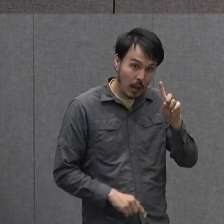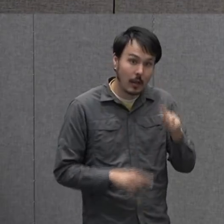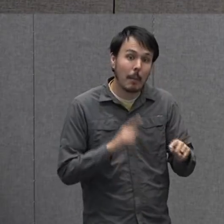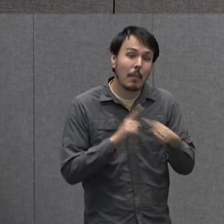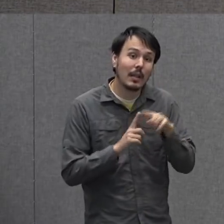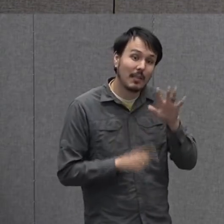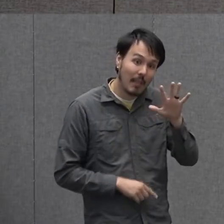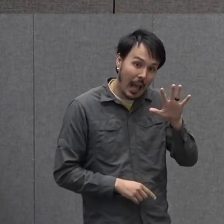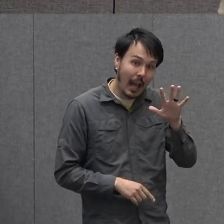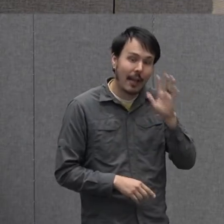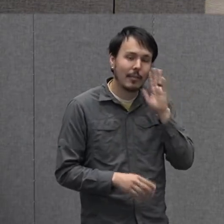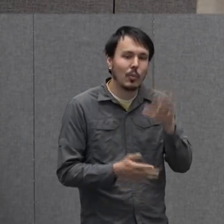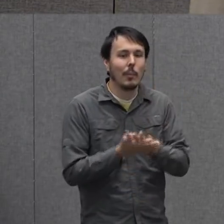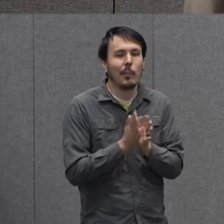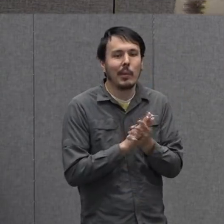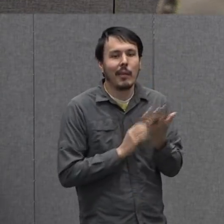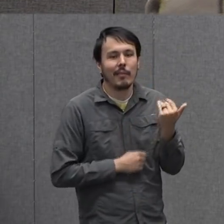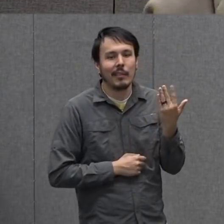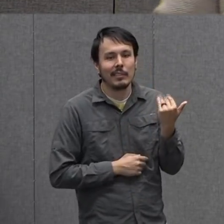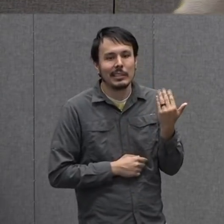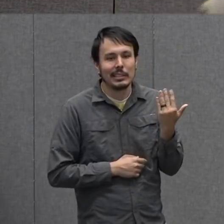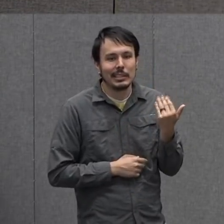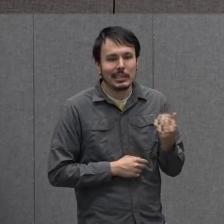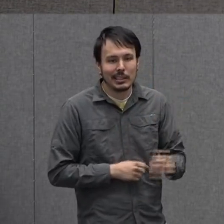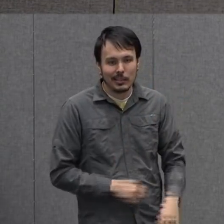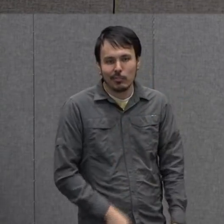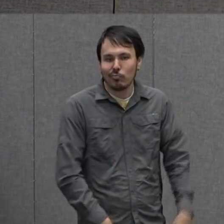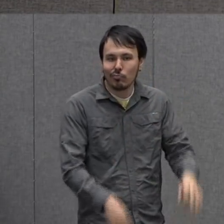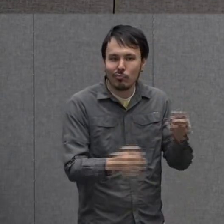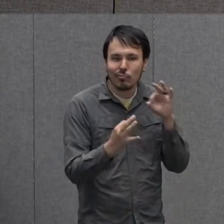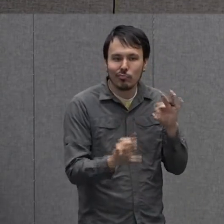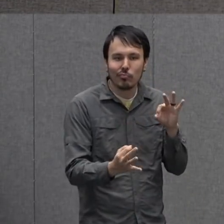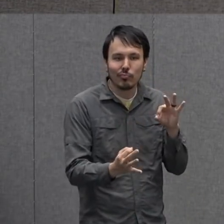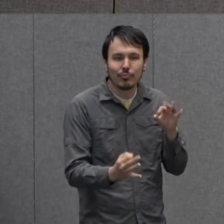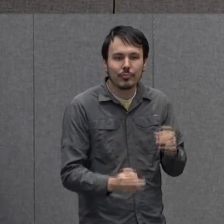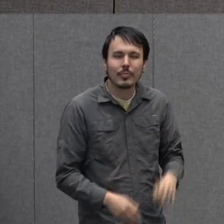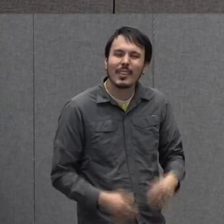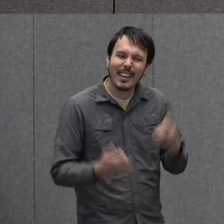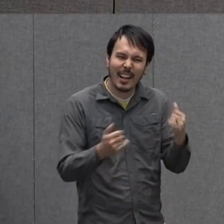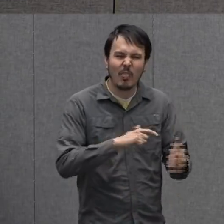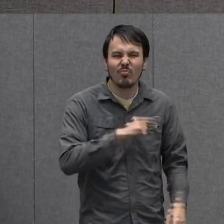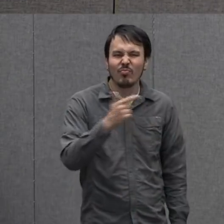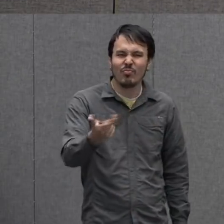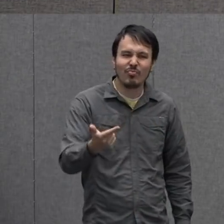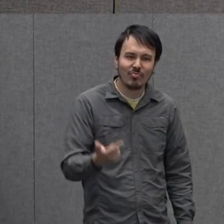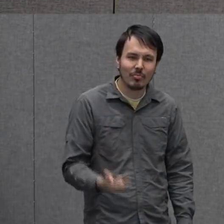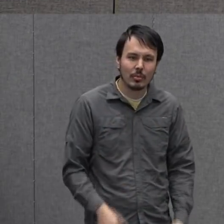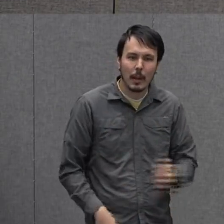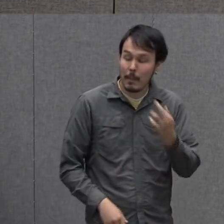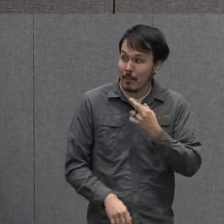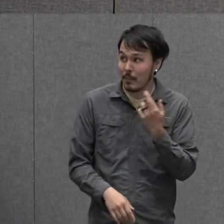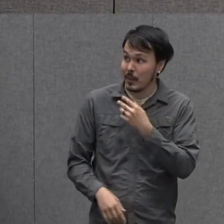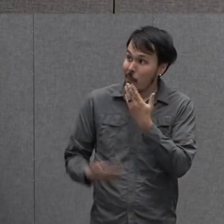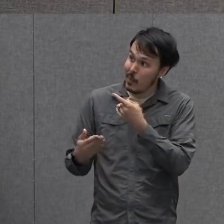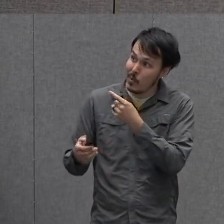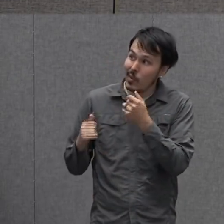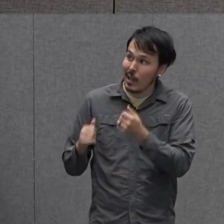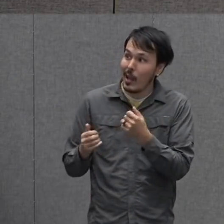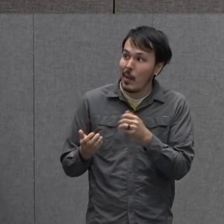would be 15, perfect. All right, I'm gonna let you go first since now you can maybe be a little strategic